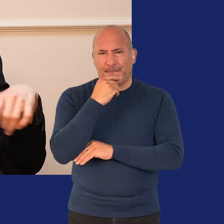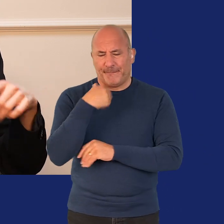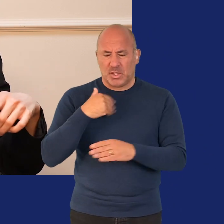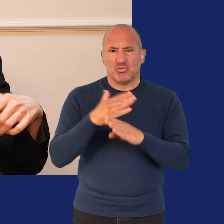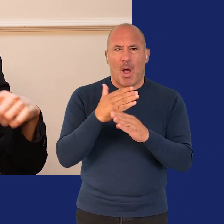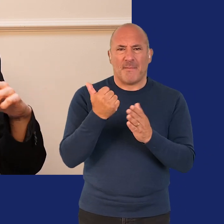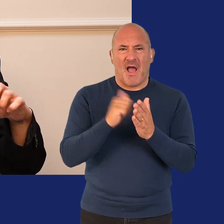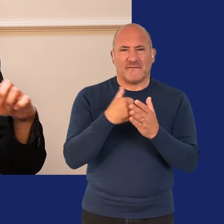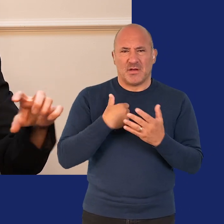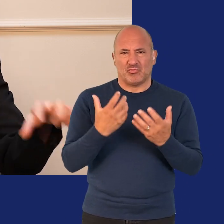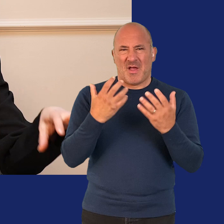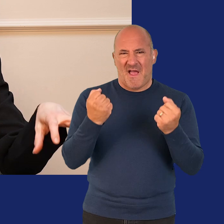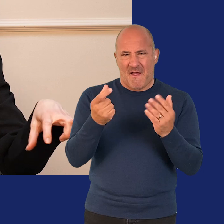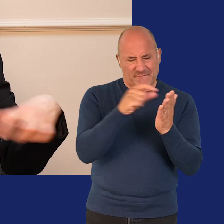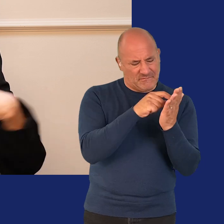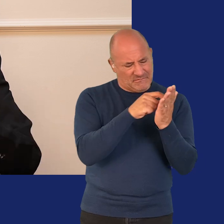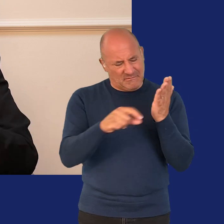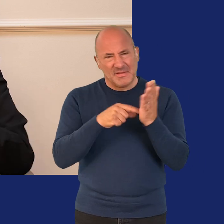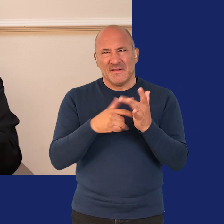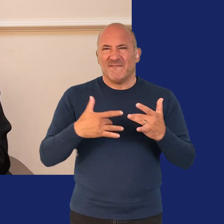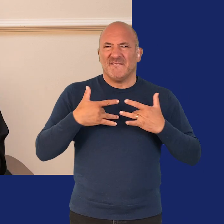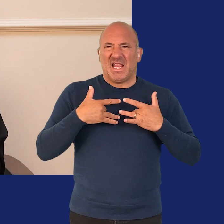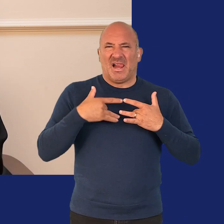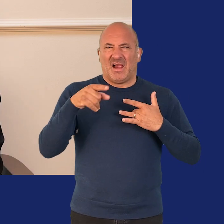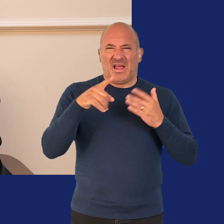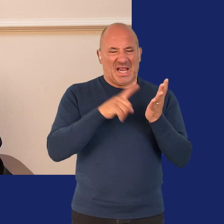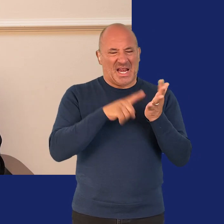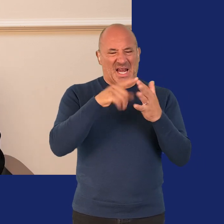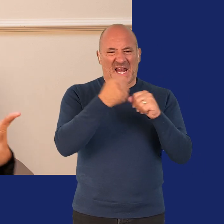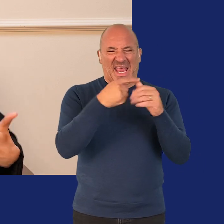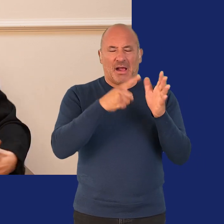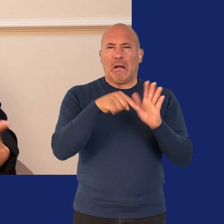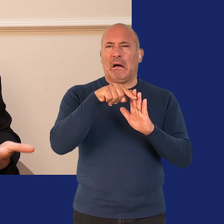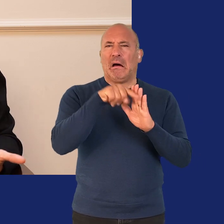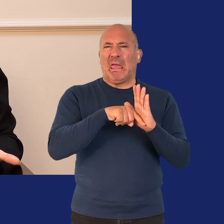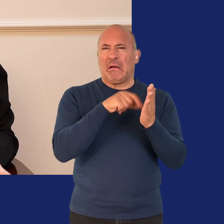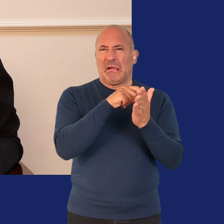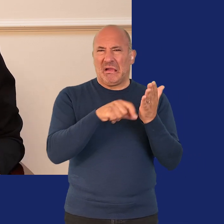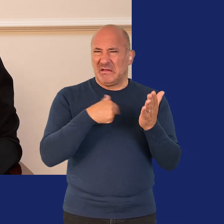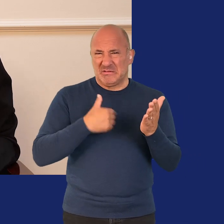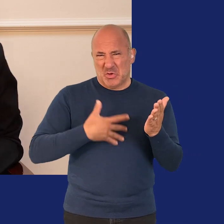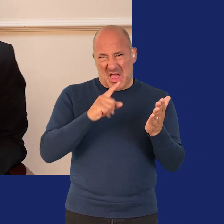it feels like a legal disclaimer. And I said, I hate the way it feels, but I don't know what to, to change. Josh: Yeah.